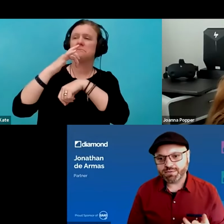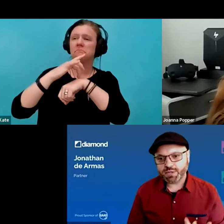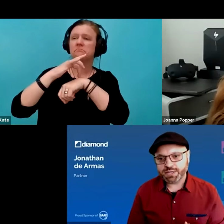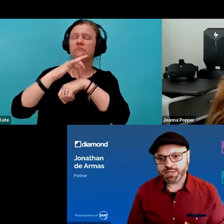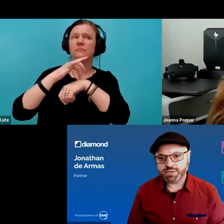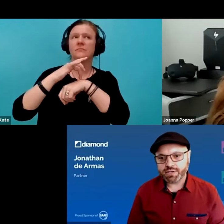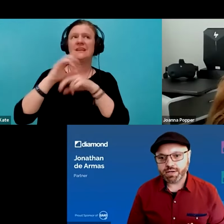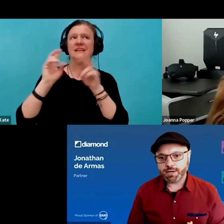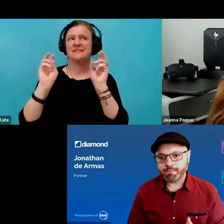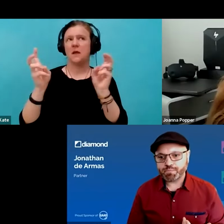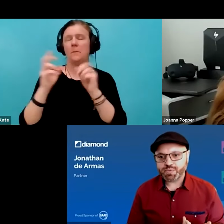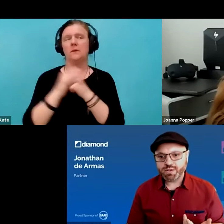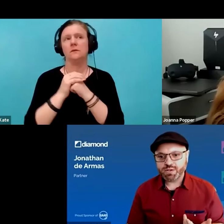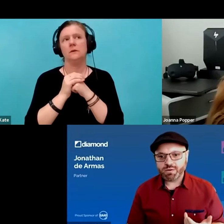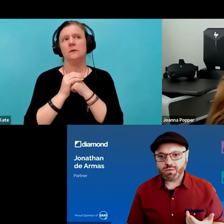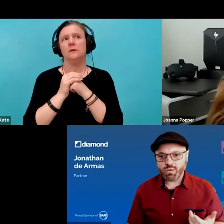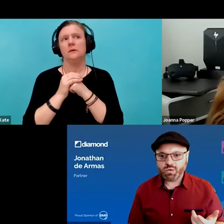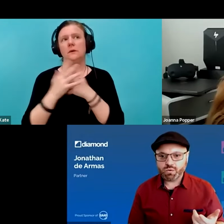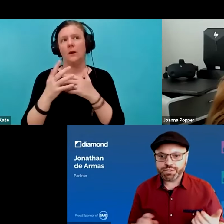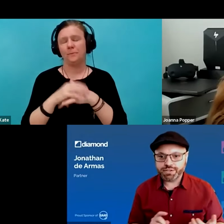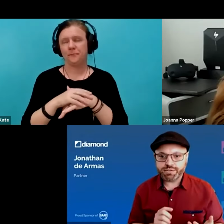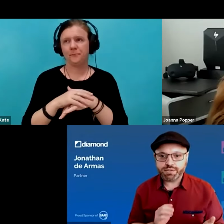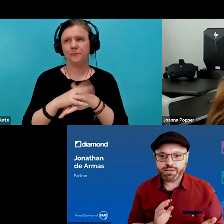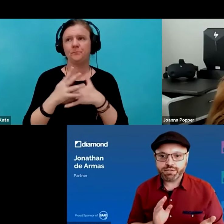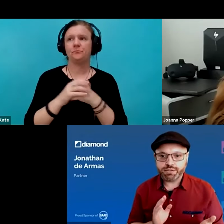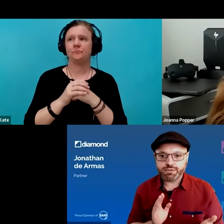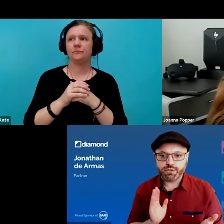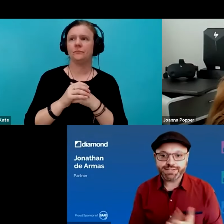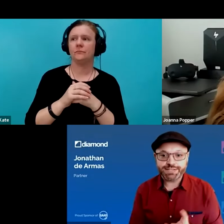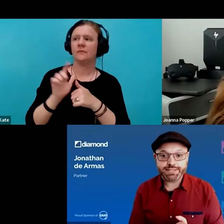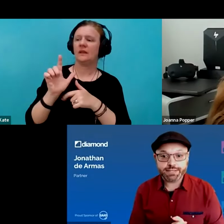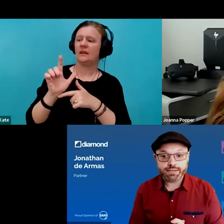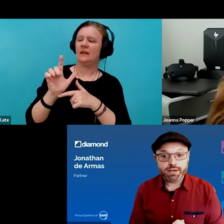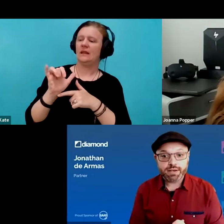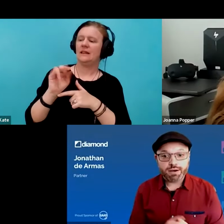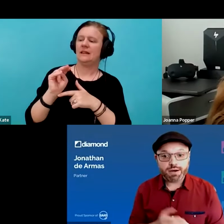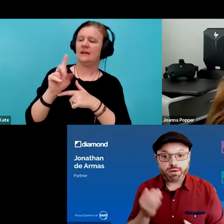very interesting, you know, Linda's Solecki says